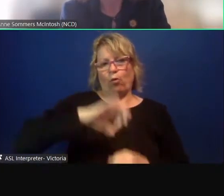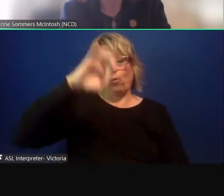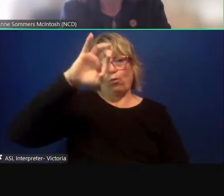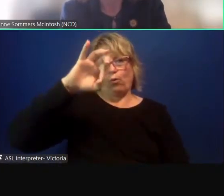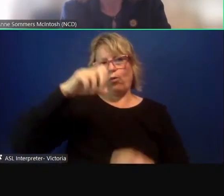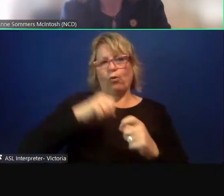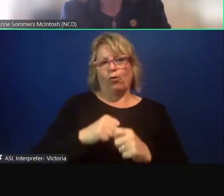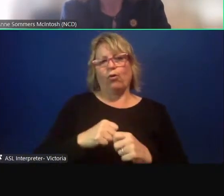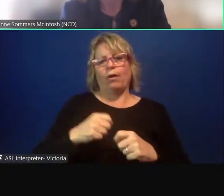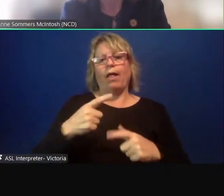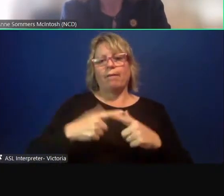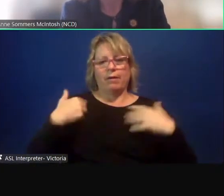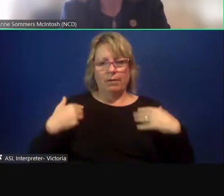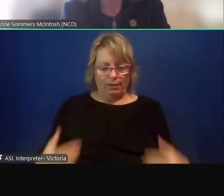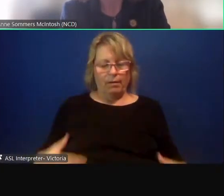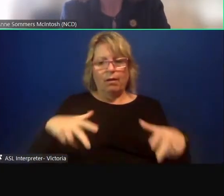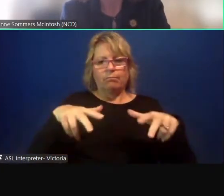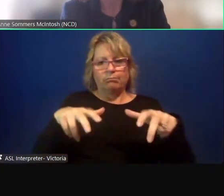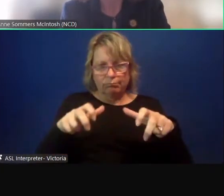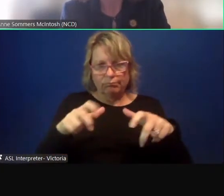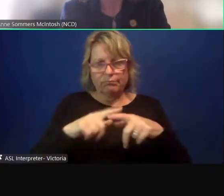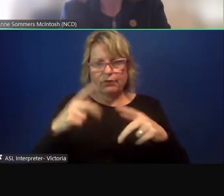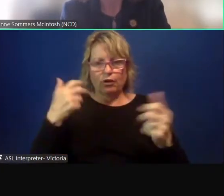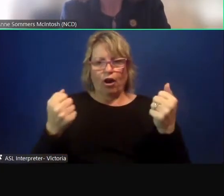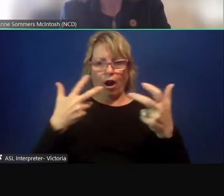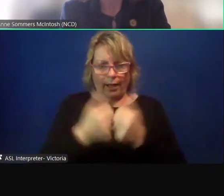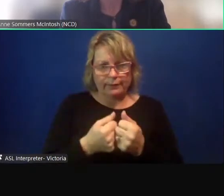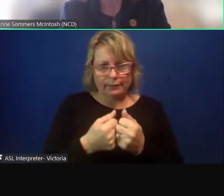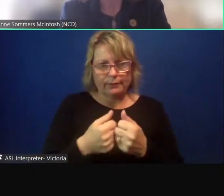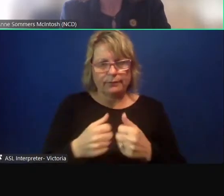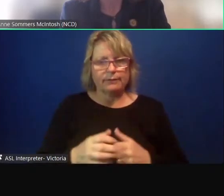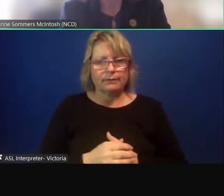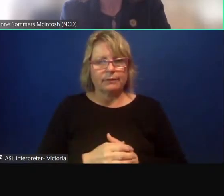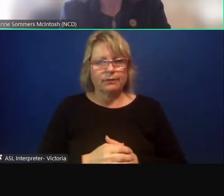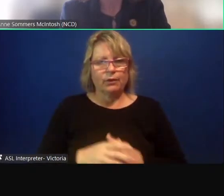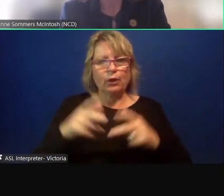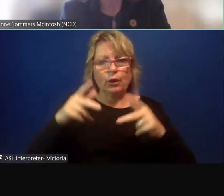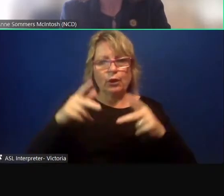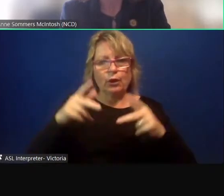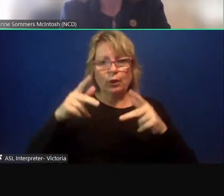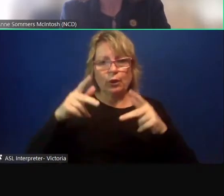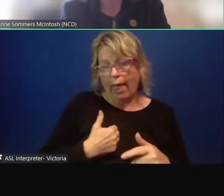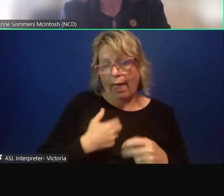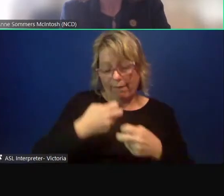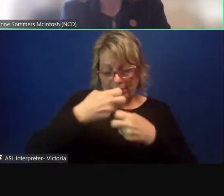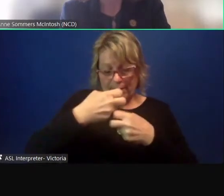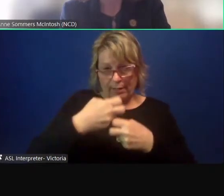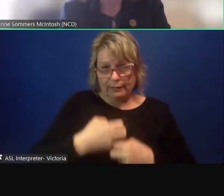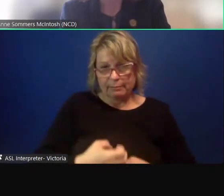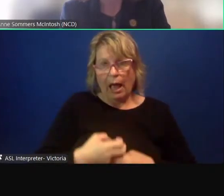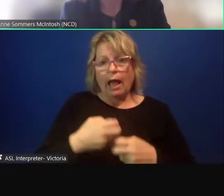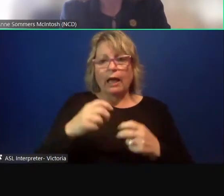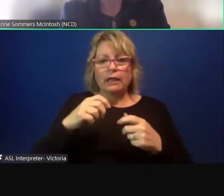an automobile accident. As a person with a spinal cord injury, I, like so many others,